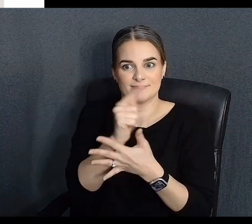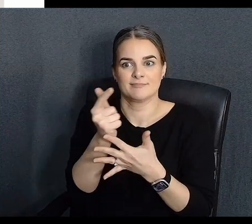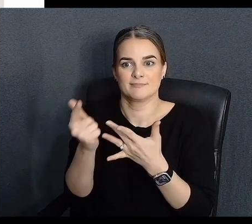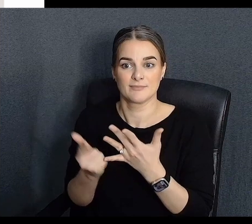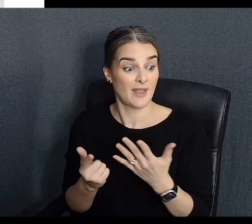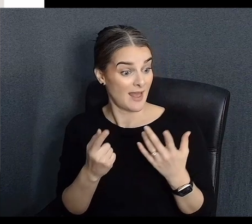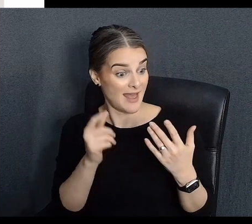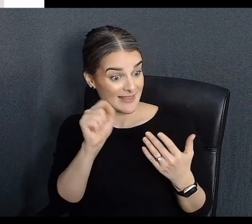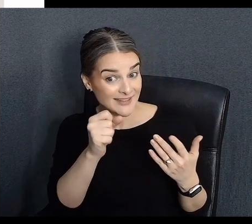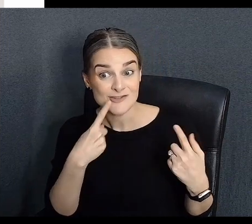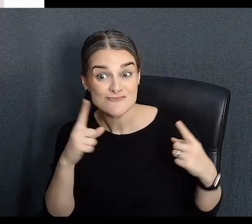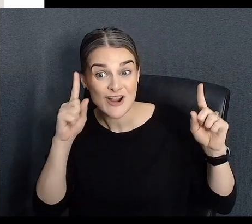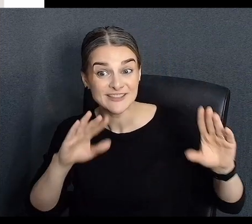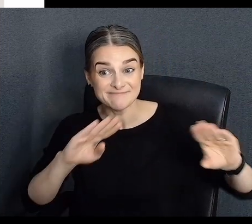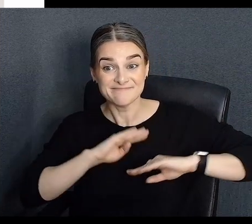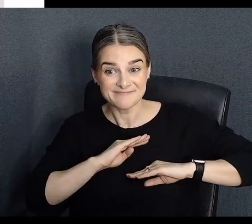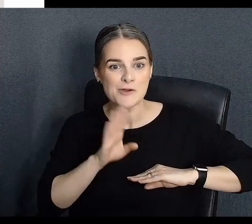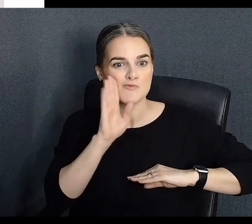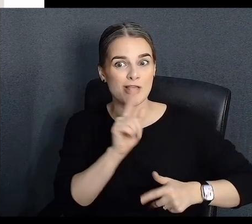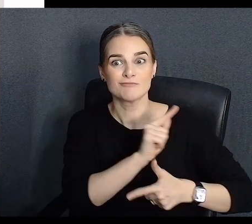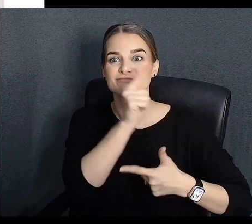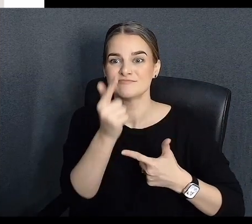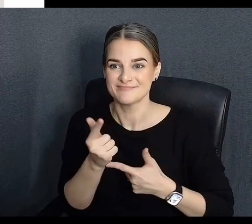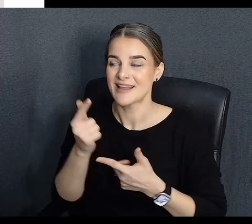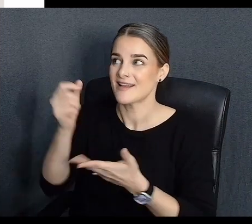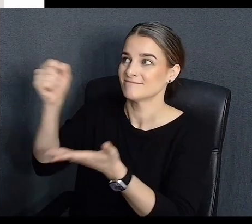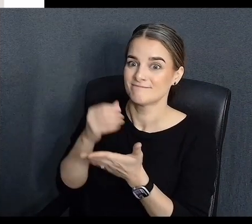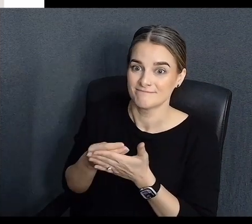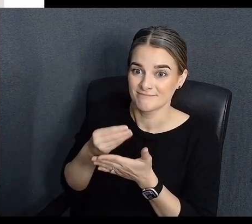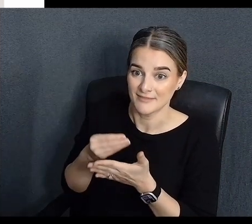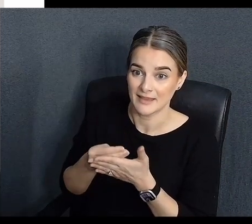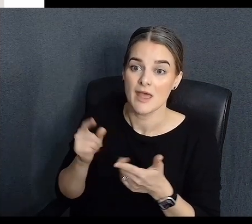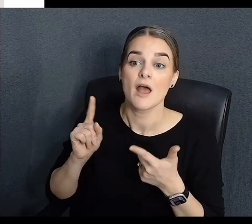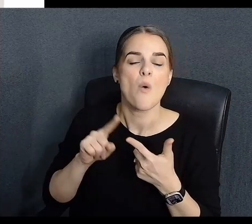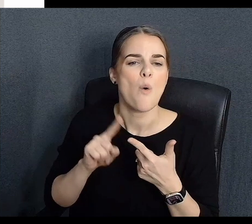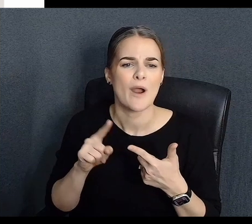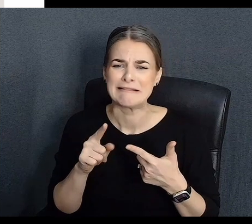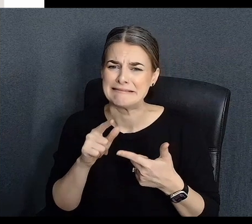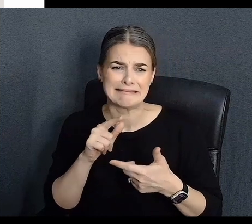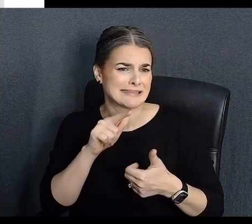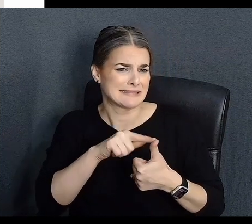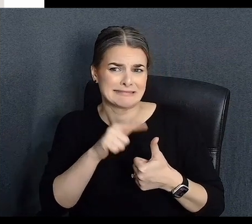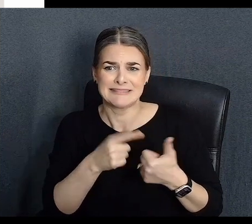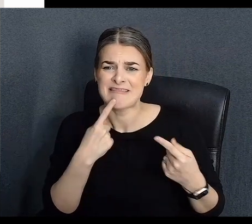into our device funding, or hey, this didn't work so well. Let's go back and look at some other options.